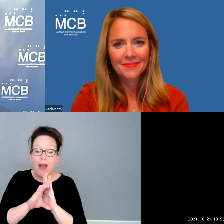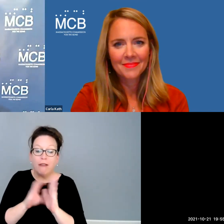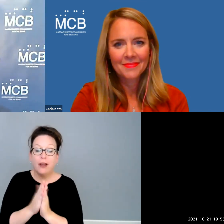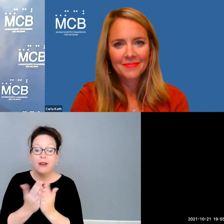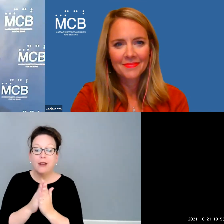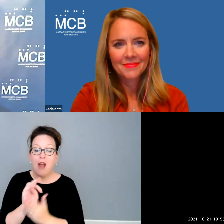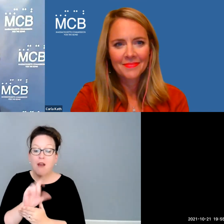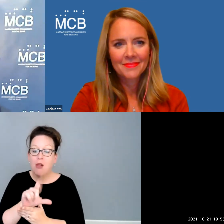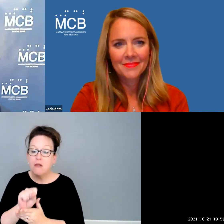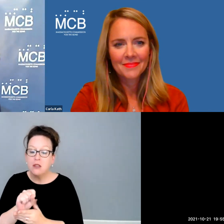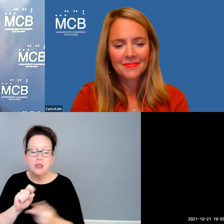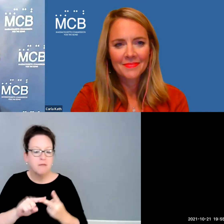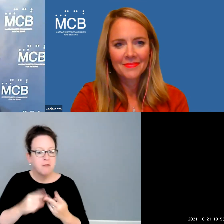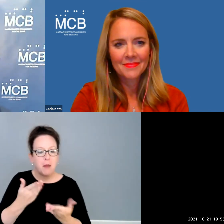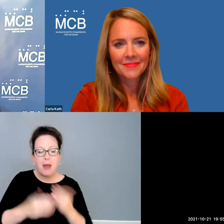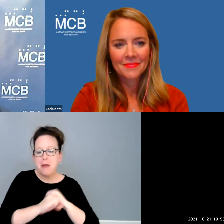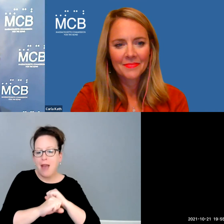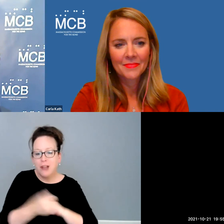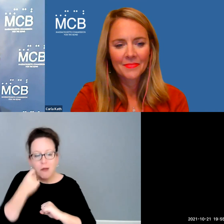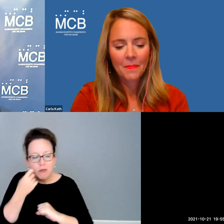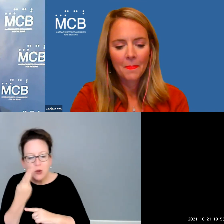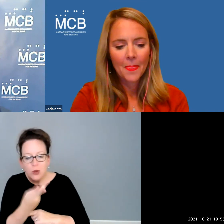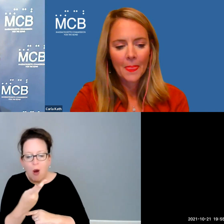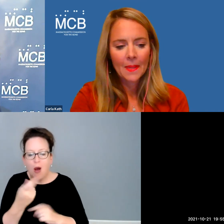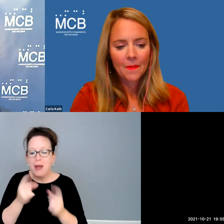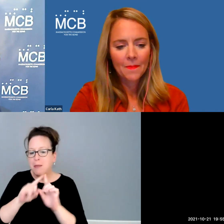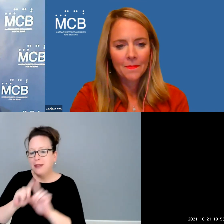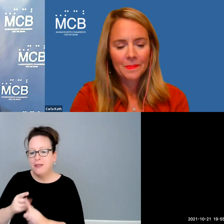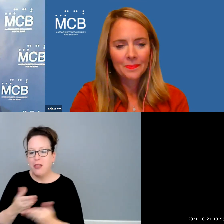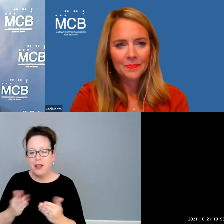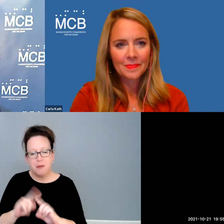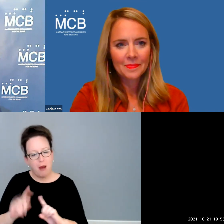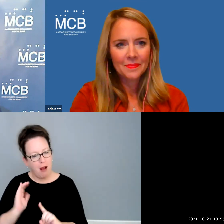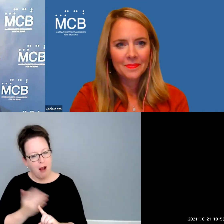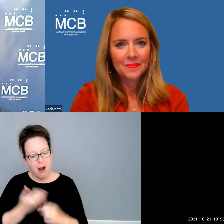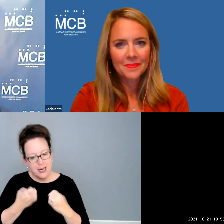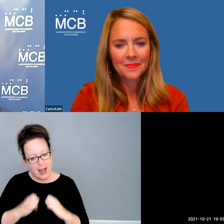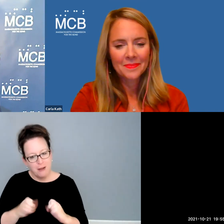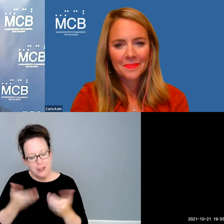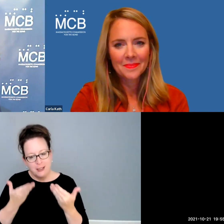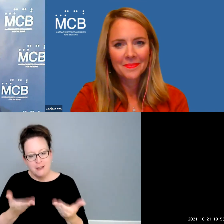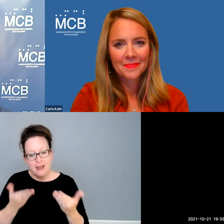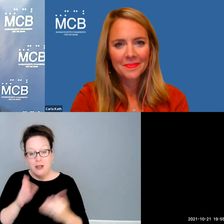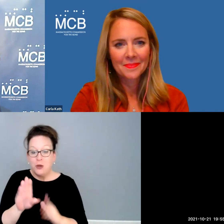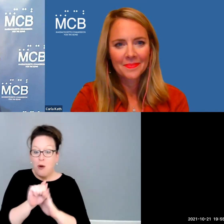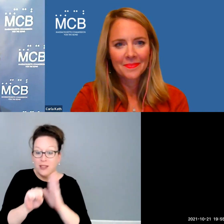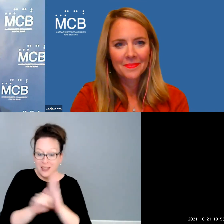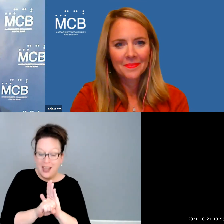other things that we're doing. Efforts are being made. Your state is leading and we're